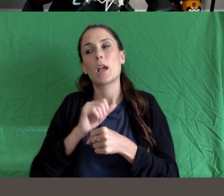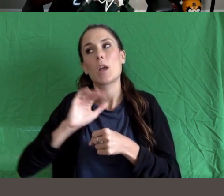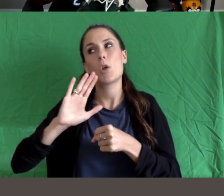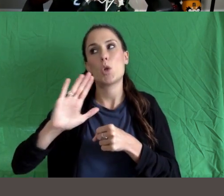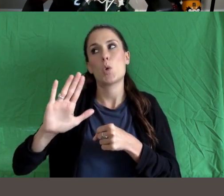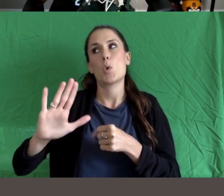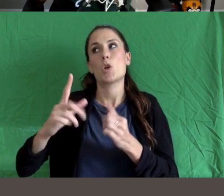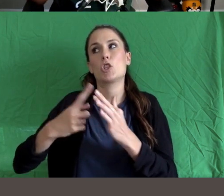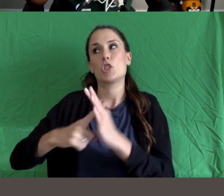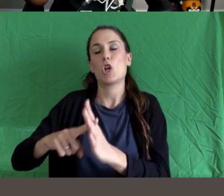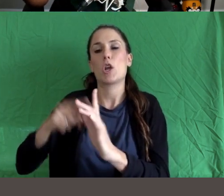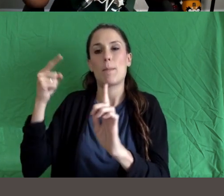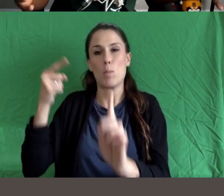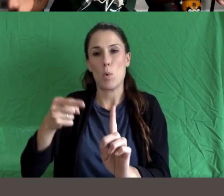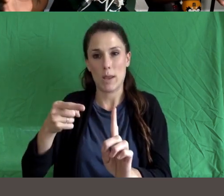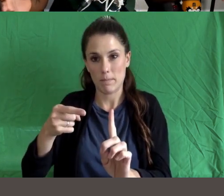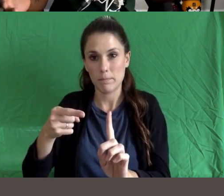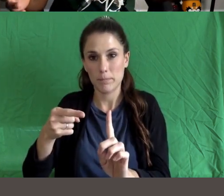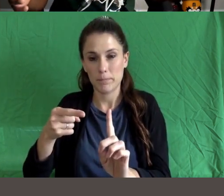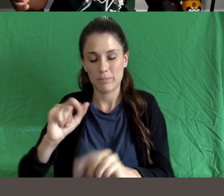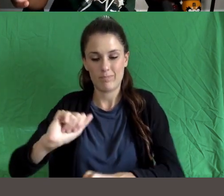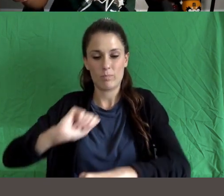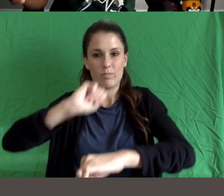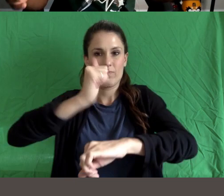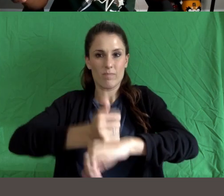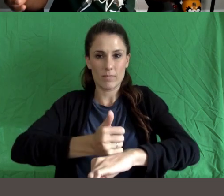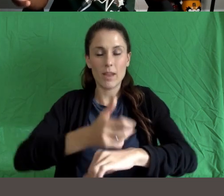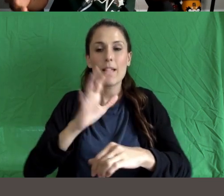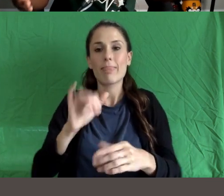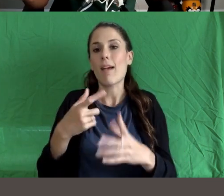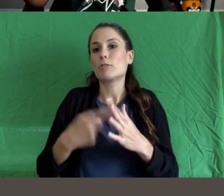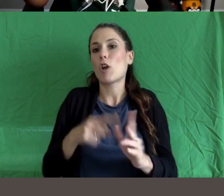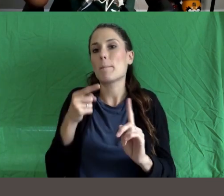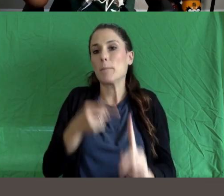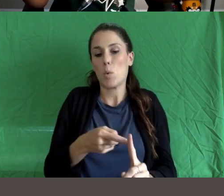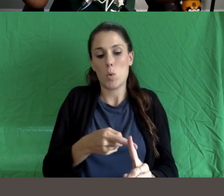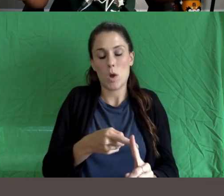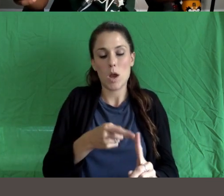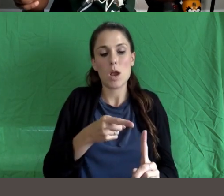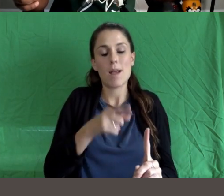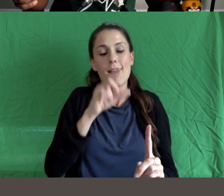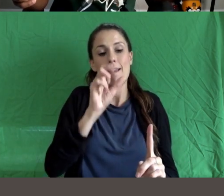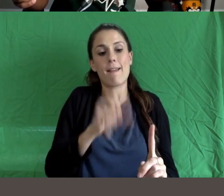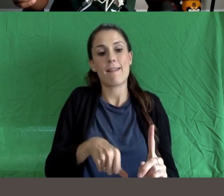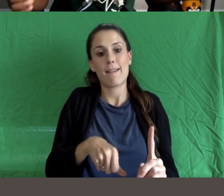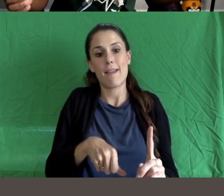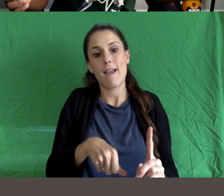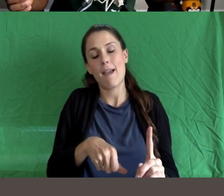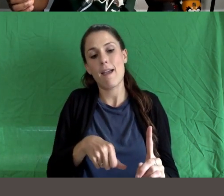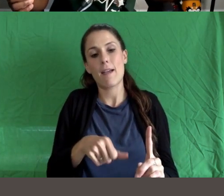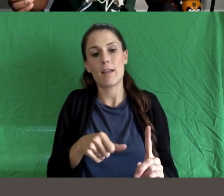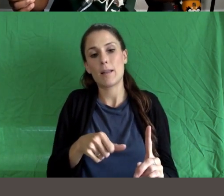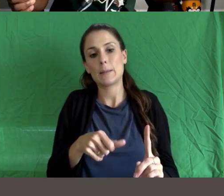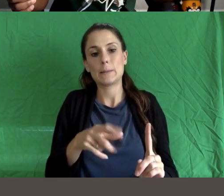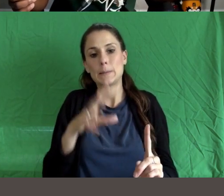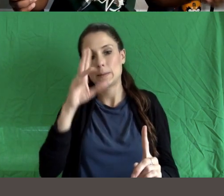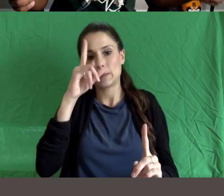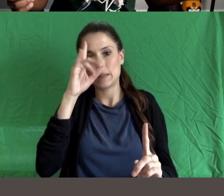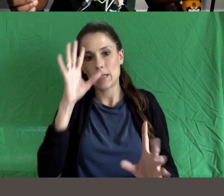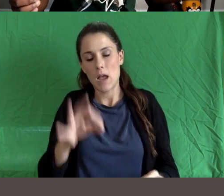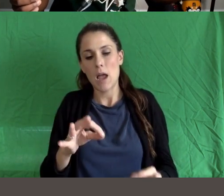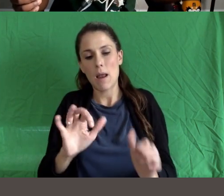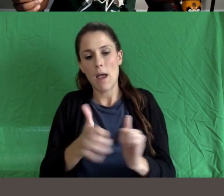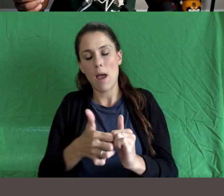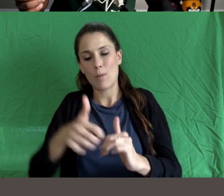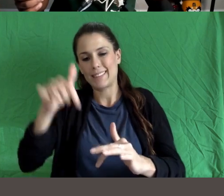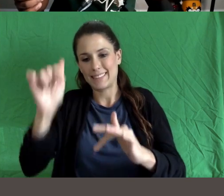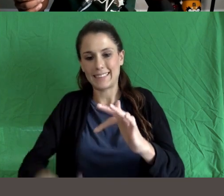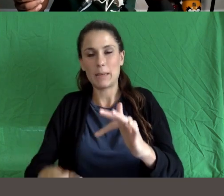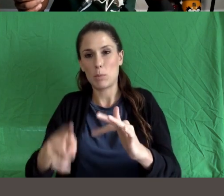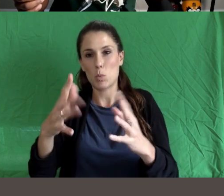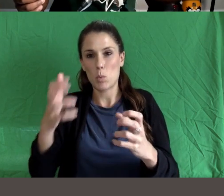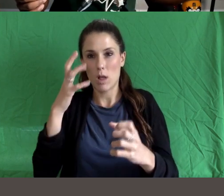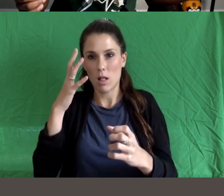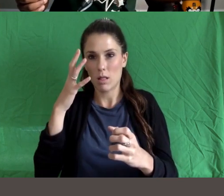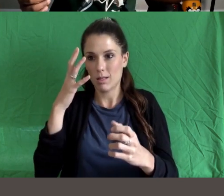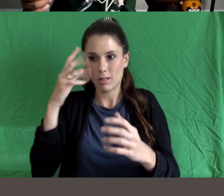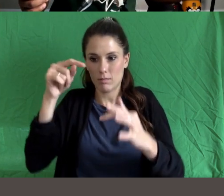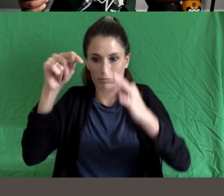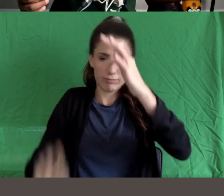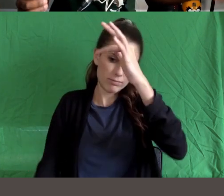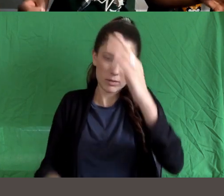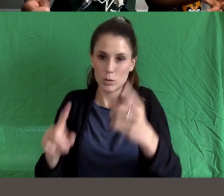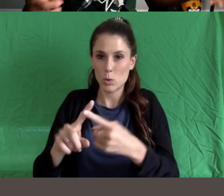your starting point, the starting point often can determine how deep you will go into the build